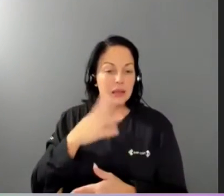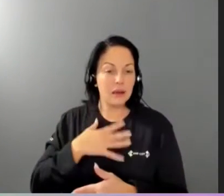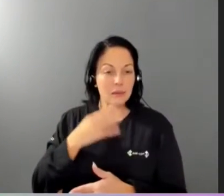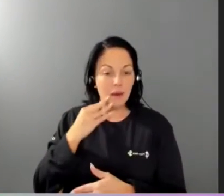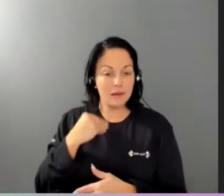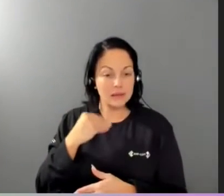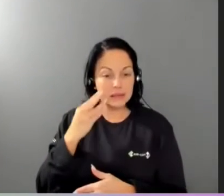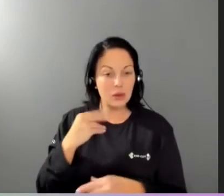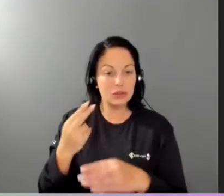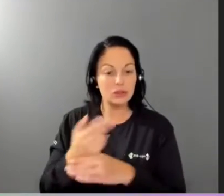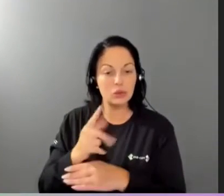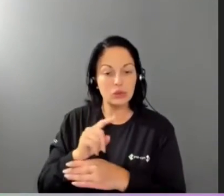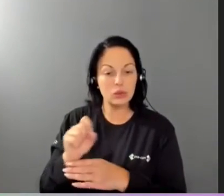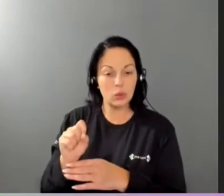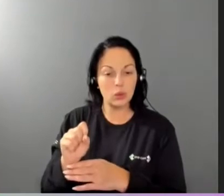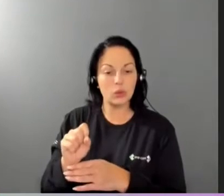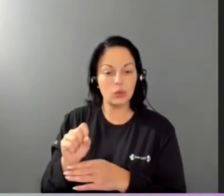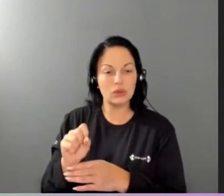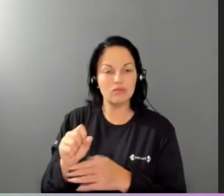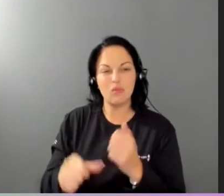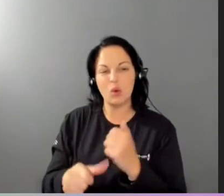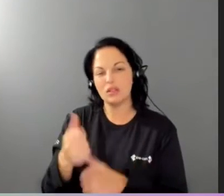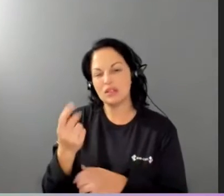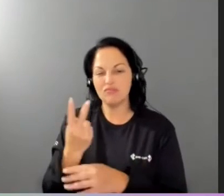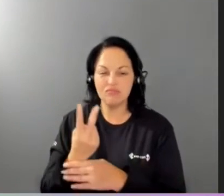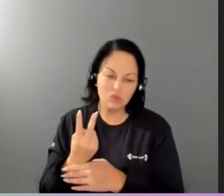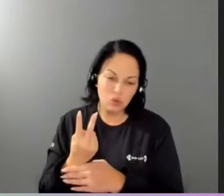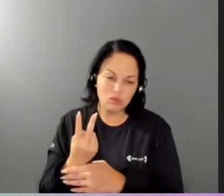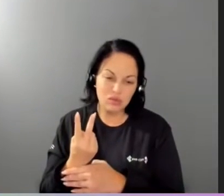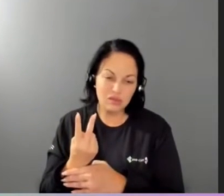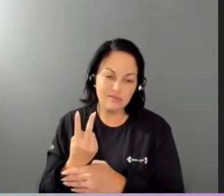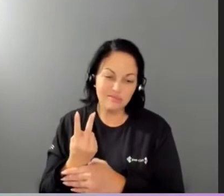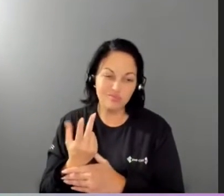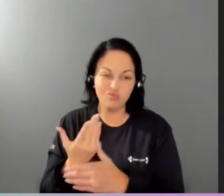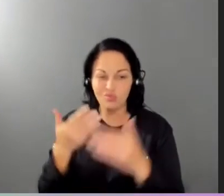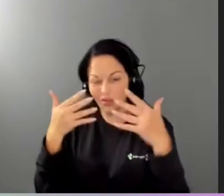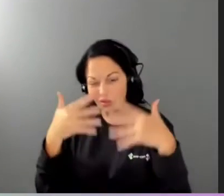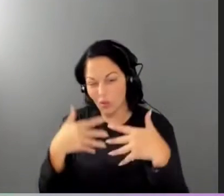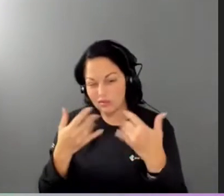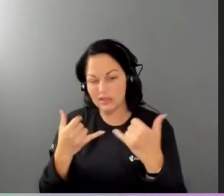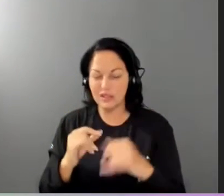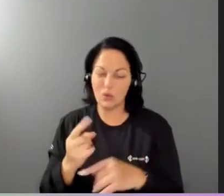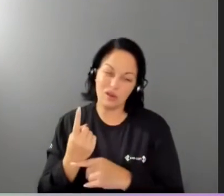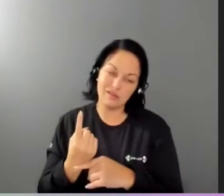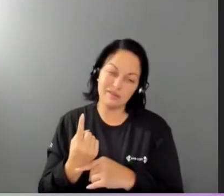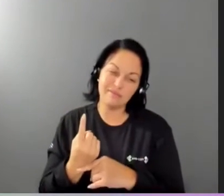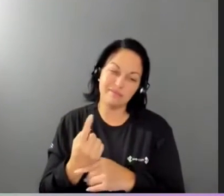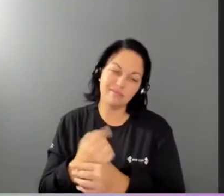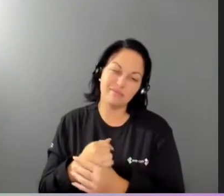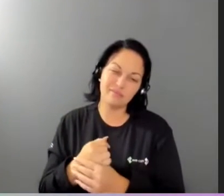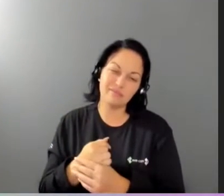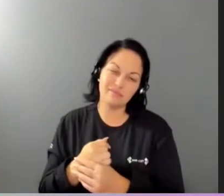that you talked about, for a variable, that's good. But for the most part, I have probably seen in my experience of using these tools with different